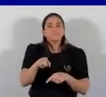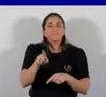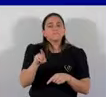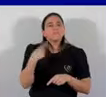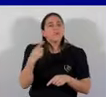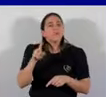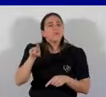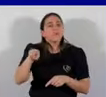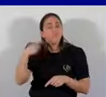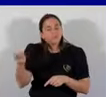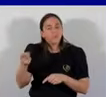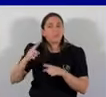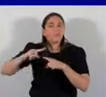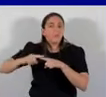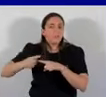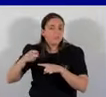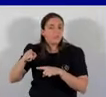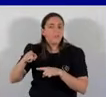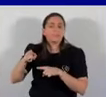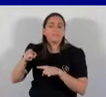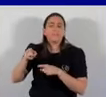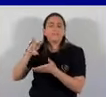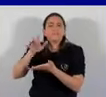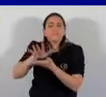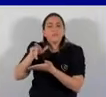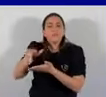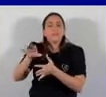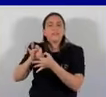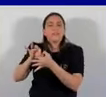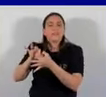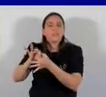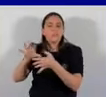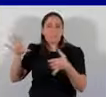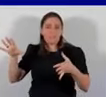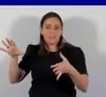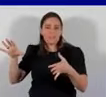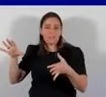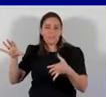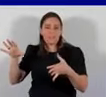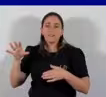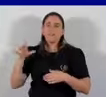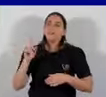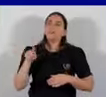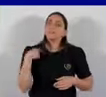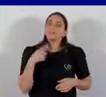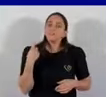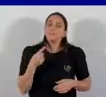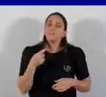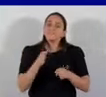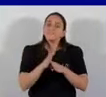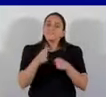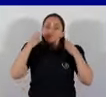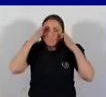That is why another of our policies Has to do with freedom